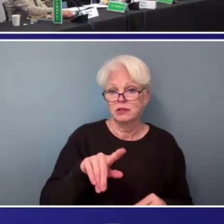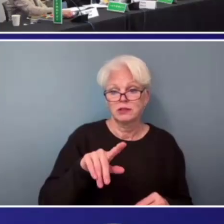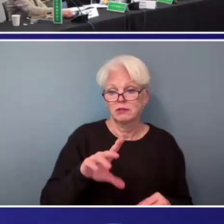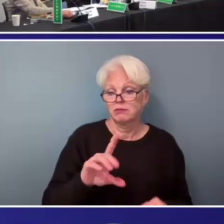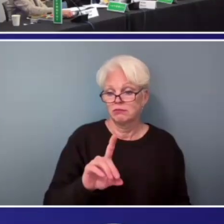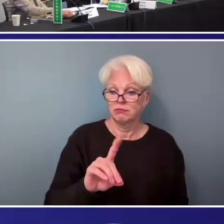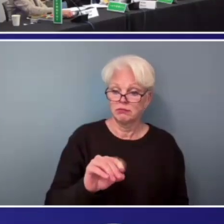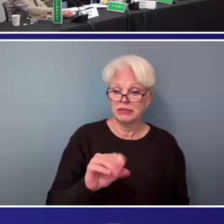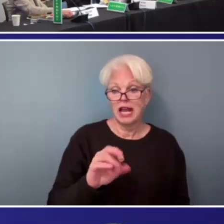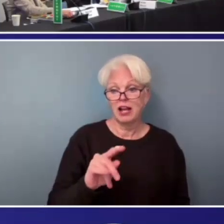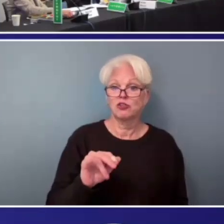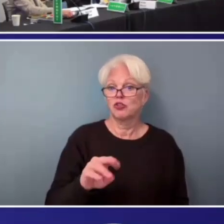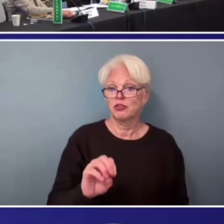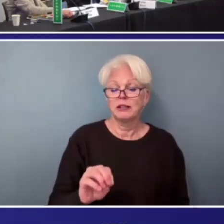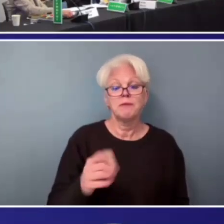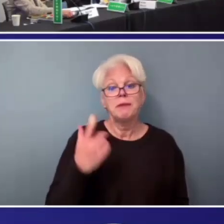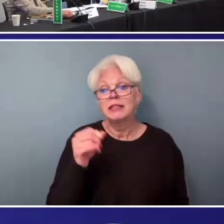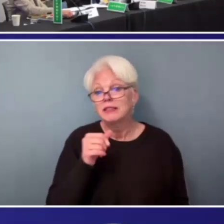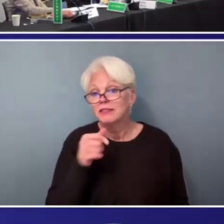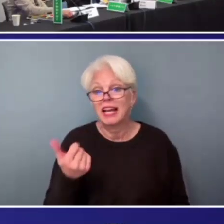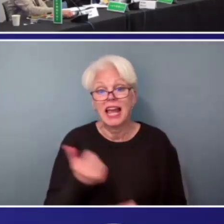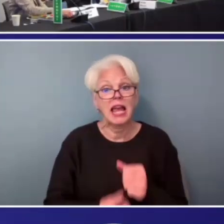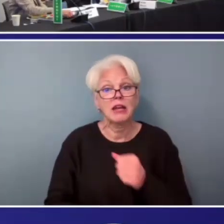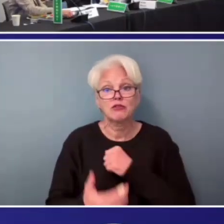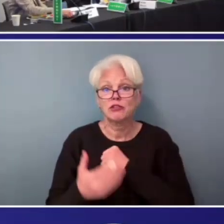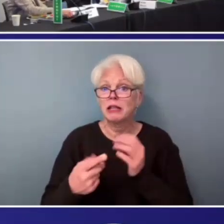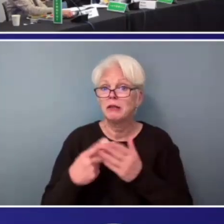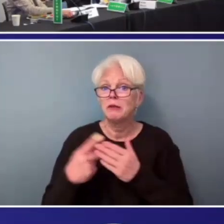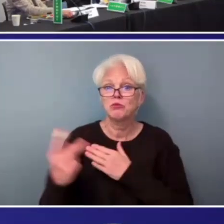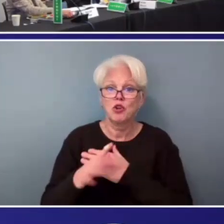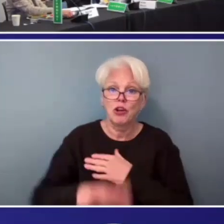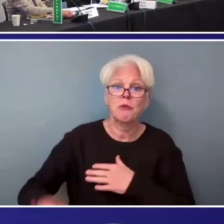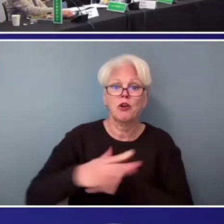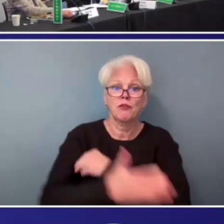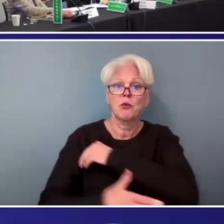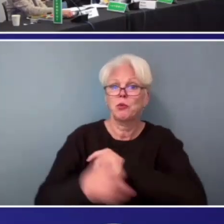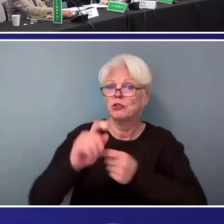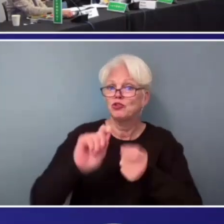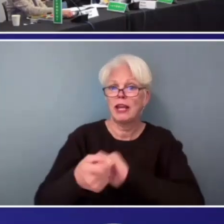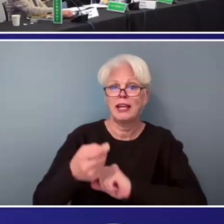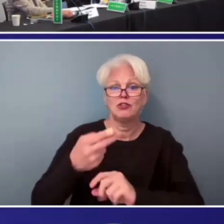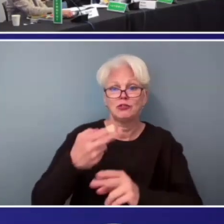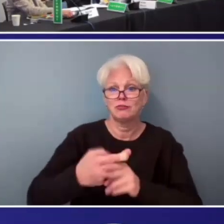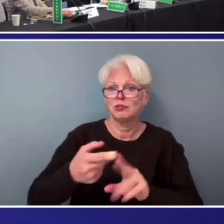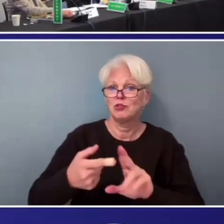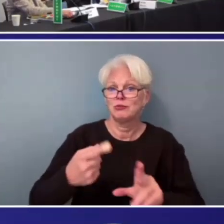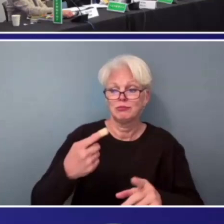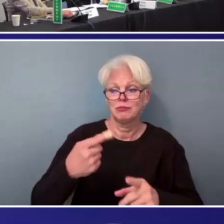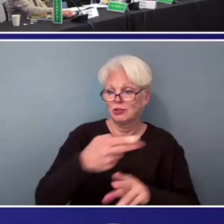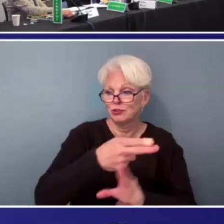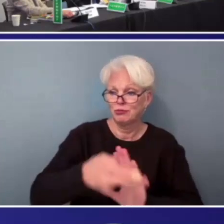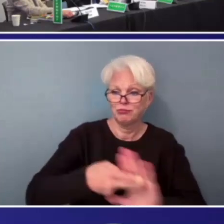to get every program in the country just changing themselves to doctorate. Lastly, under the, the two-digit definition of